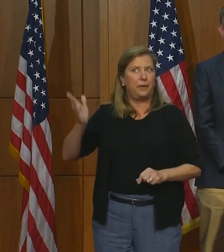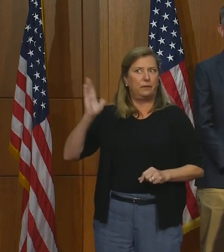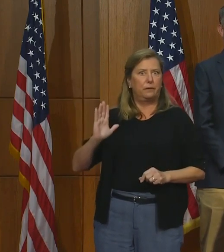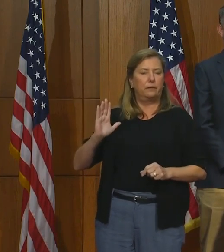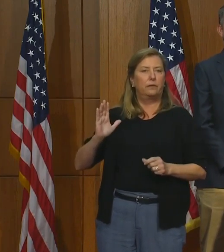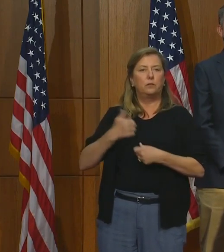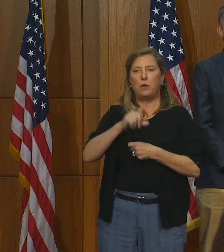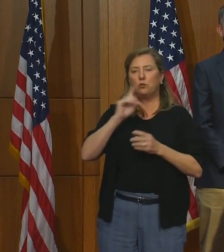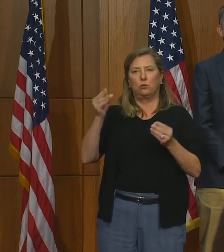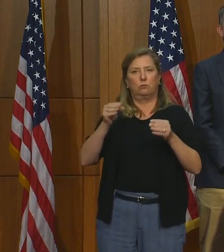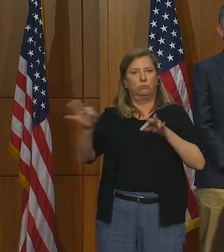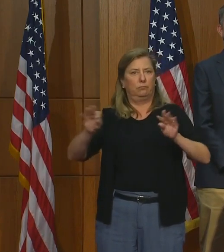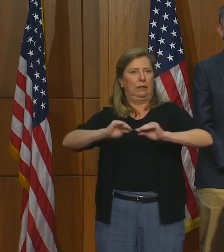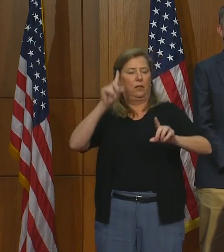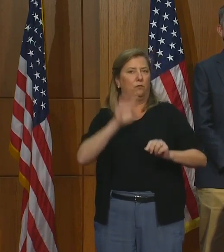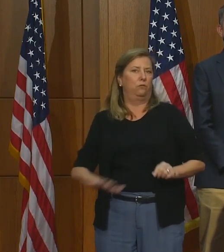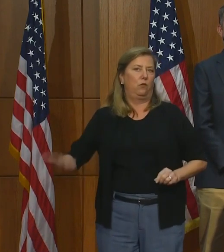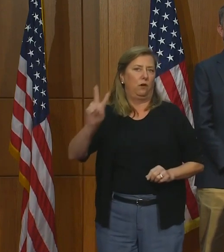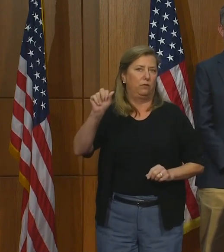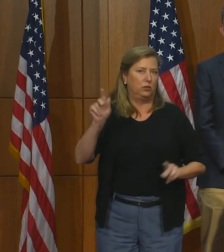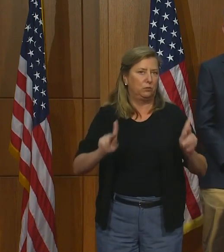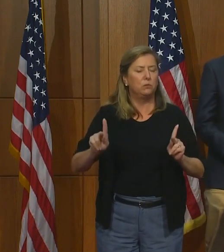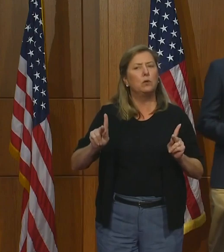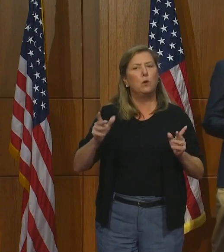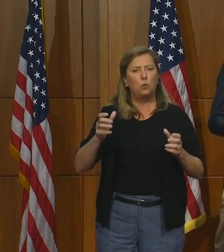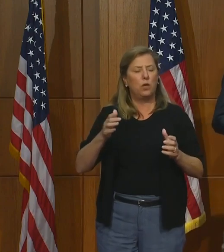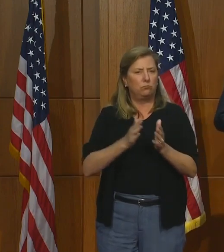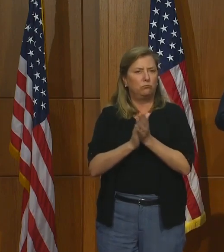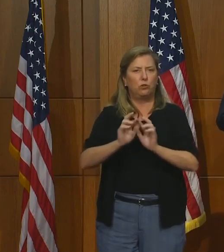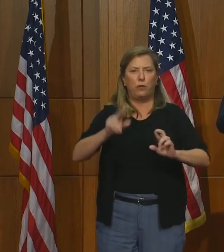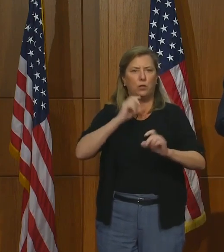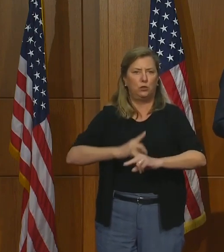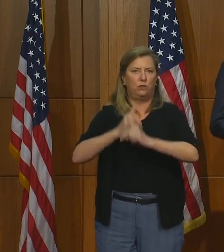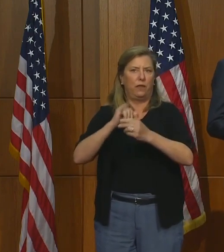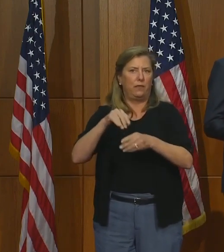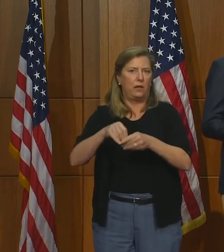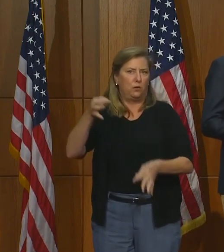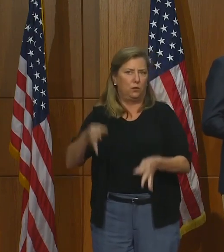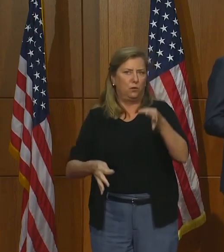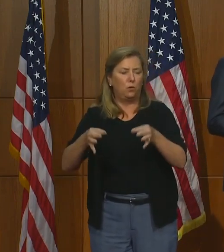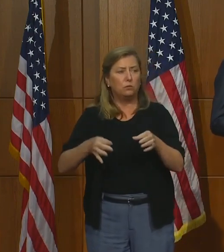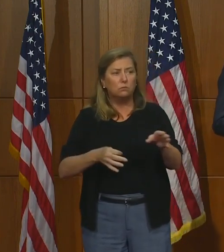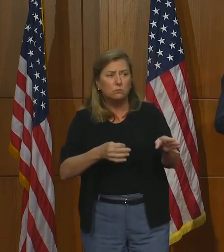TRUTH THE VIRGINIA HISTORY AND TO RECLAIM IT FOR ALL